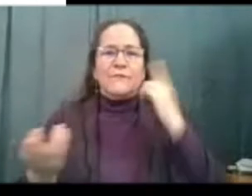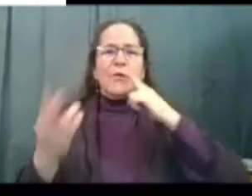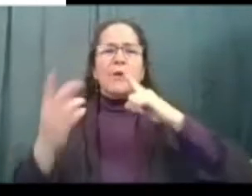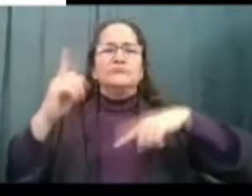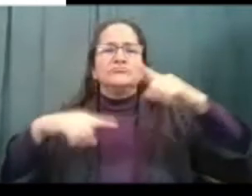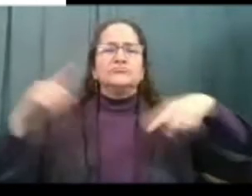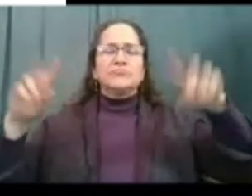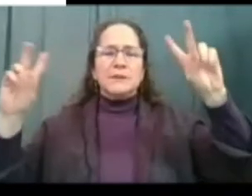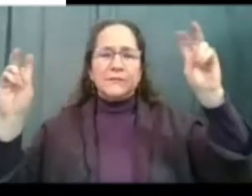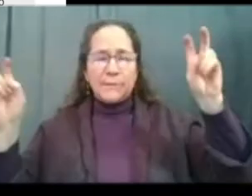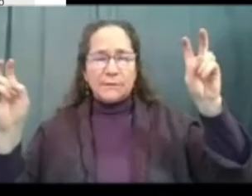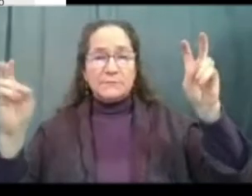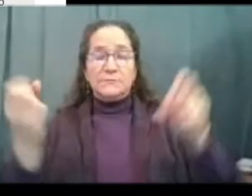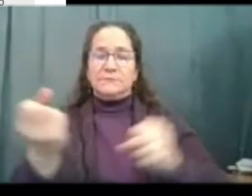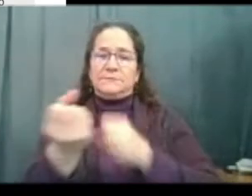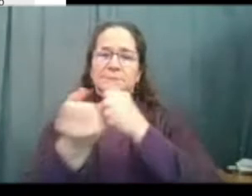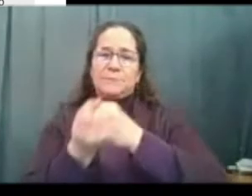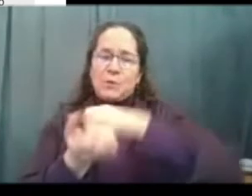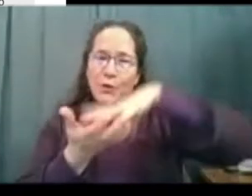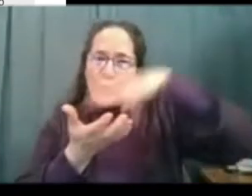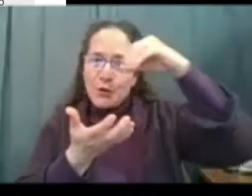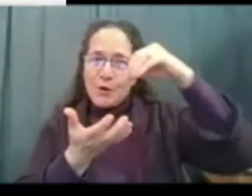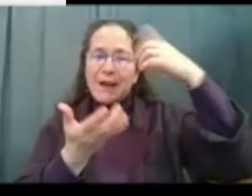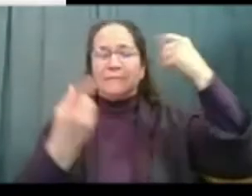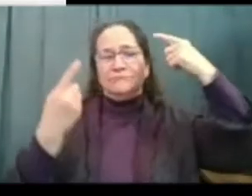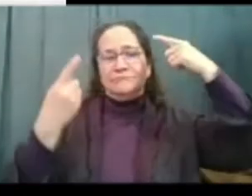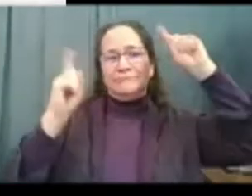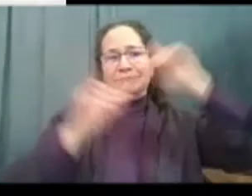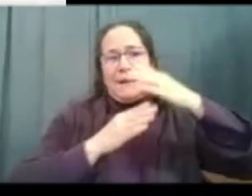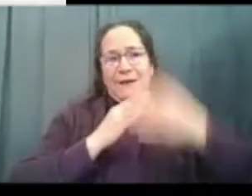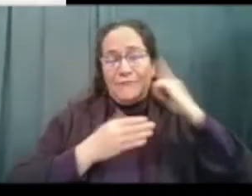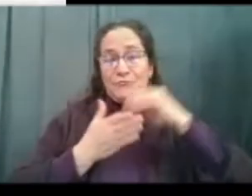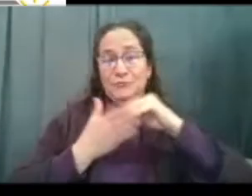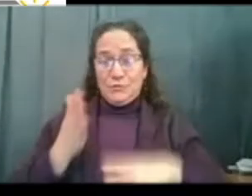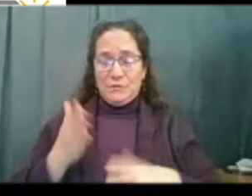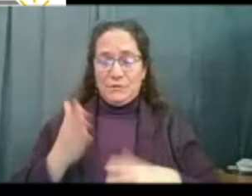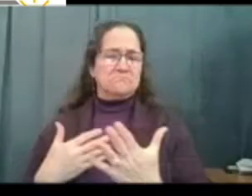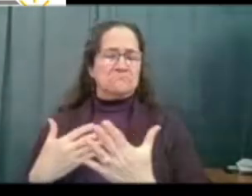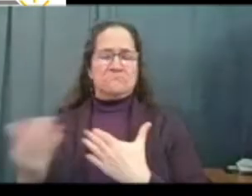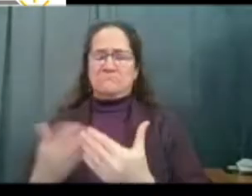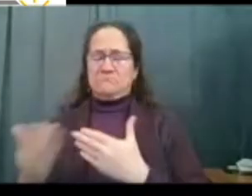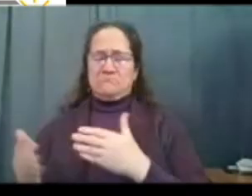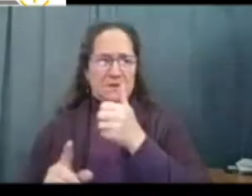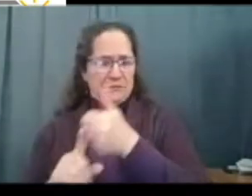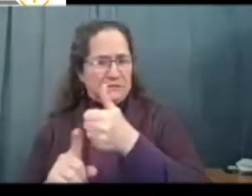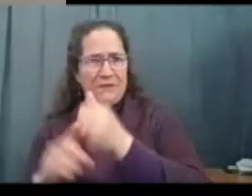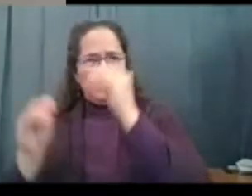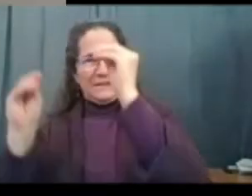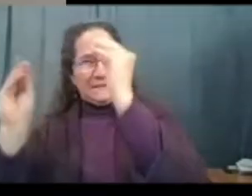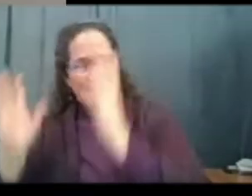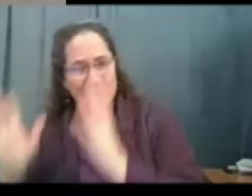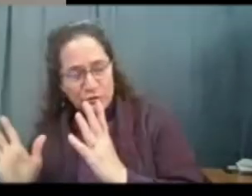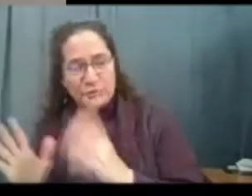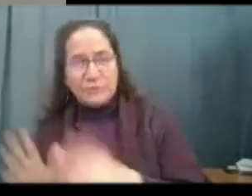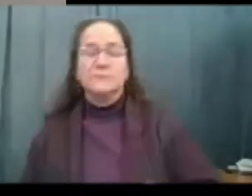and successful outcomes for students. Whether you're an educator, supporting students with disabilities, an administrator